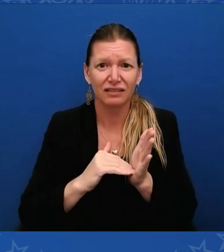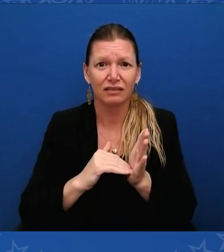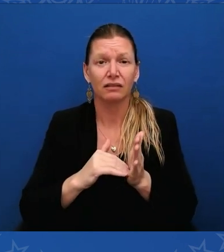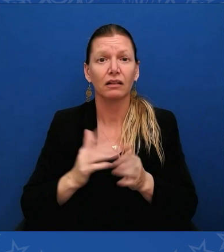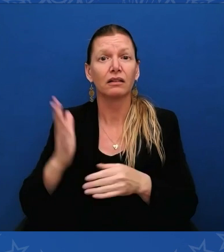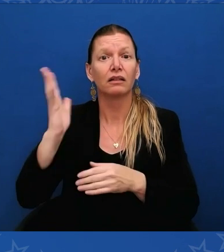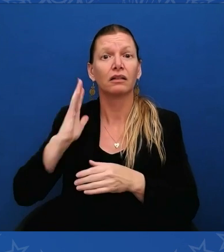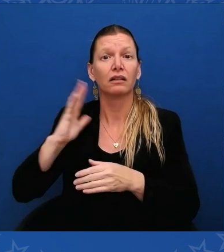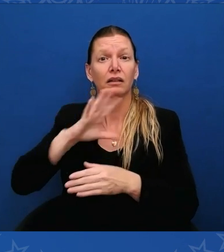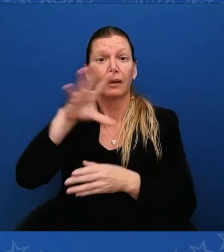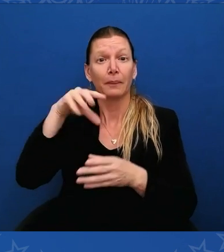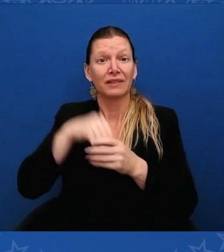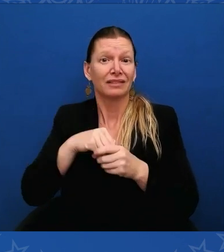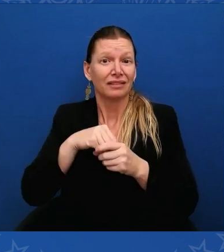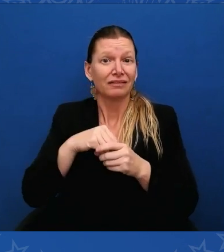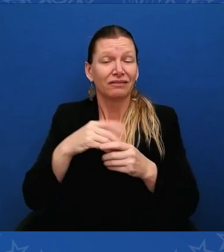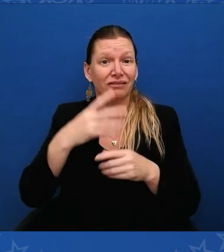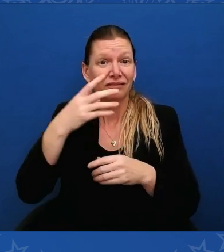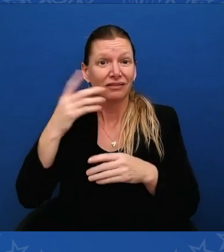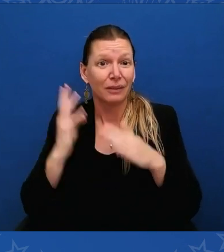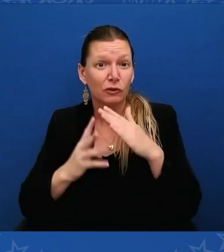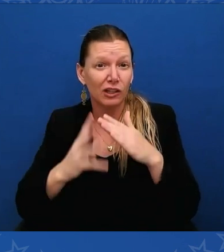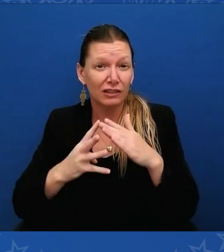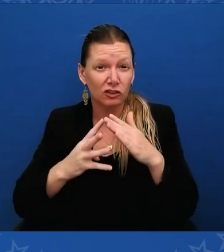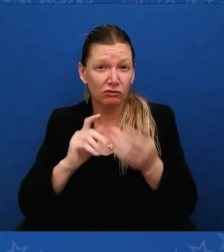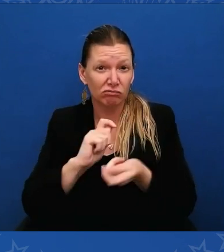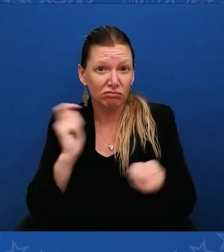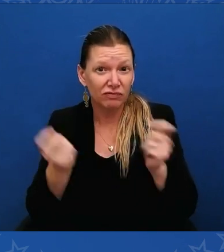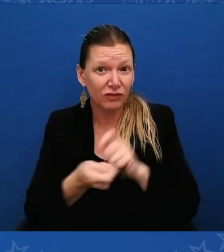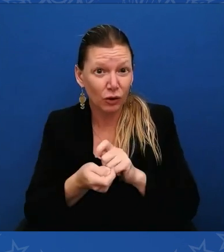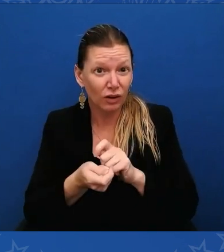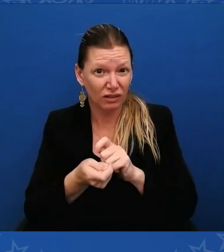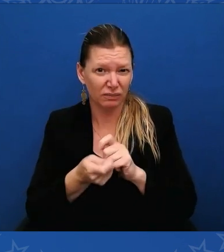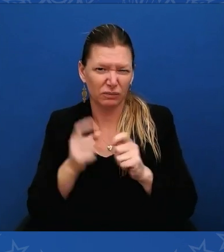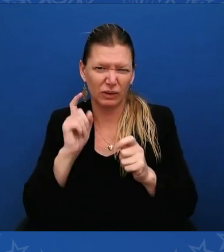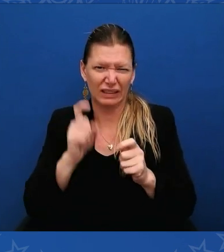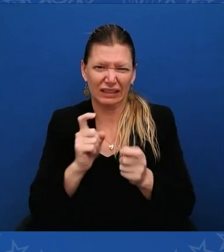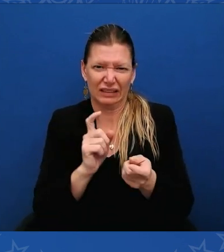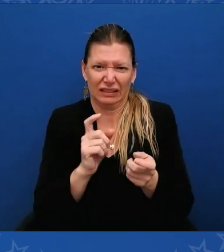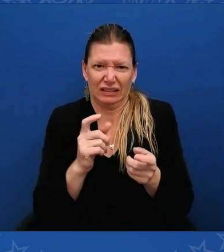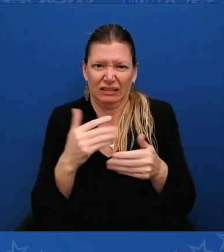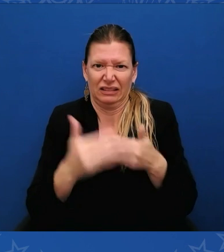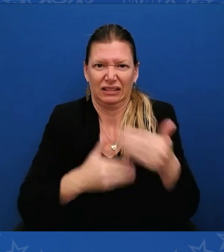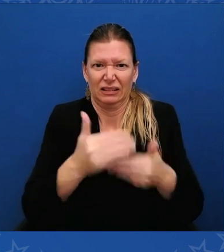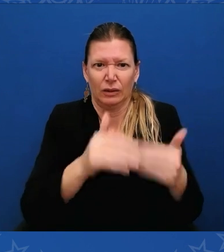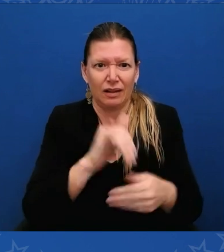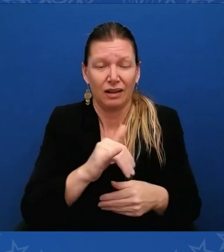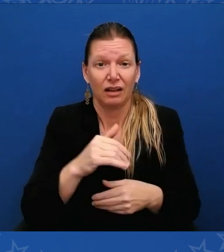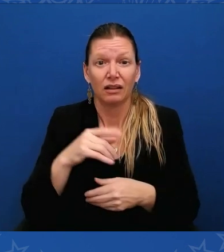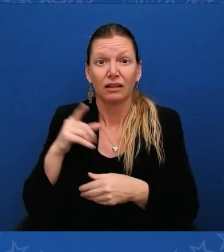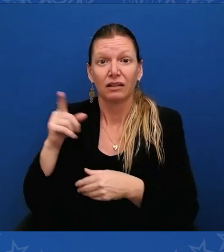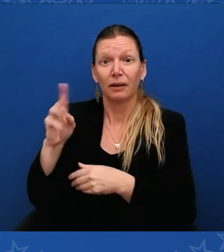We're not only going to stop extreme MAGA Republicans from cutting Social Security, Medicare, and Medicaid, we'll expand and strengthen it.